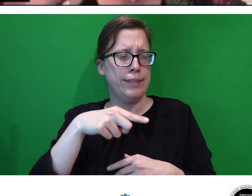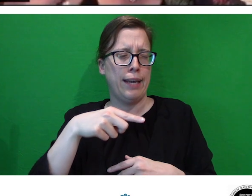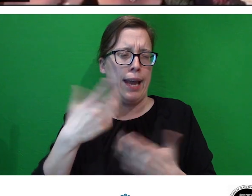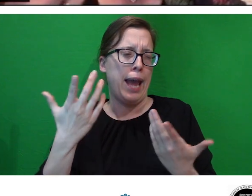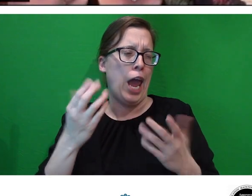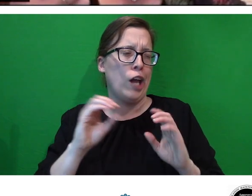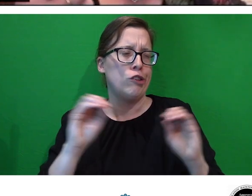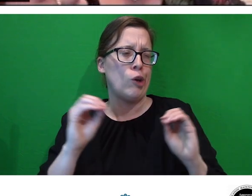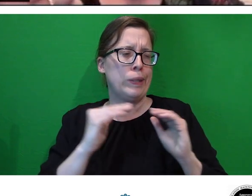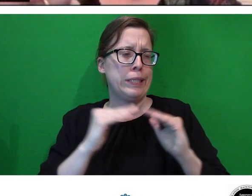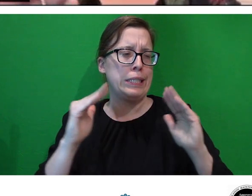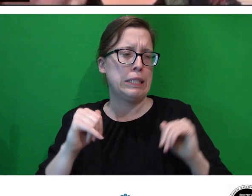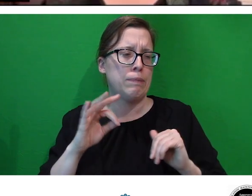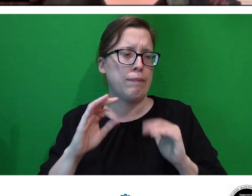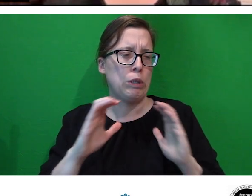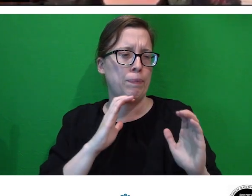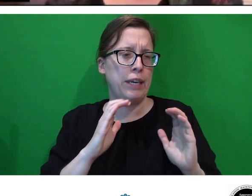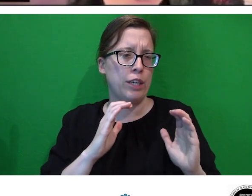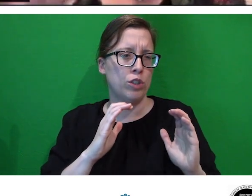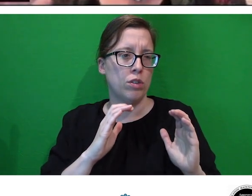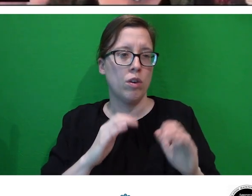with deafblindness, or for kids with